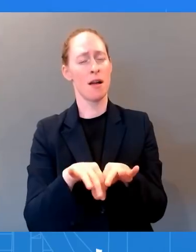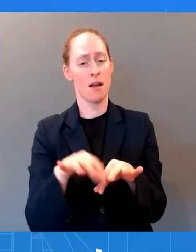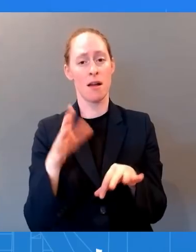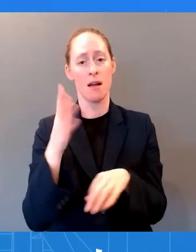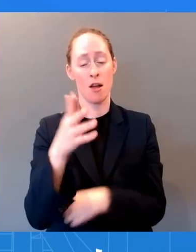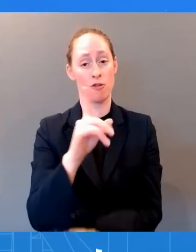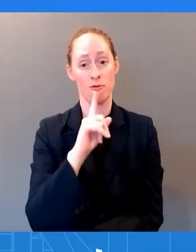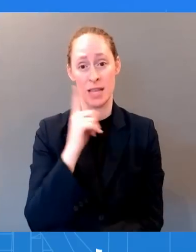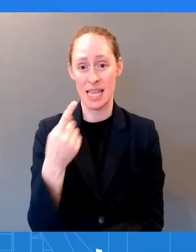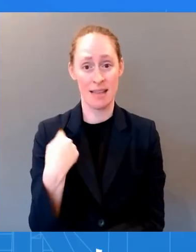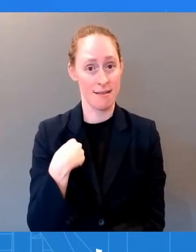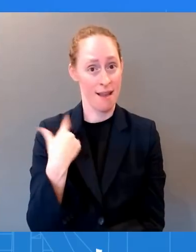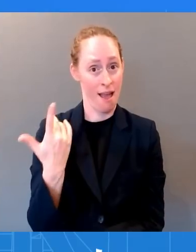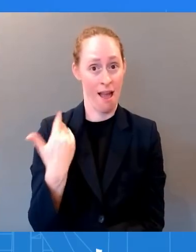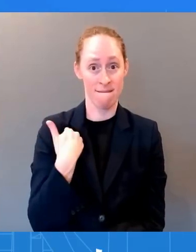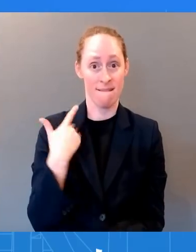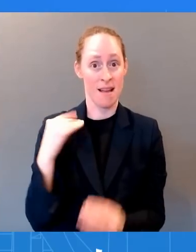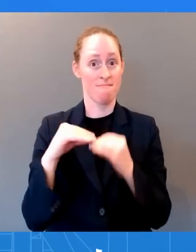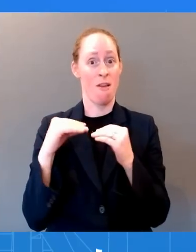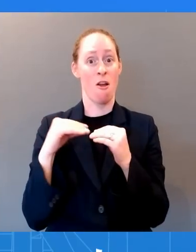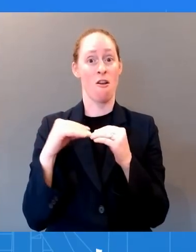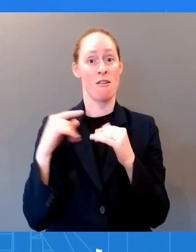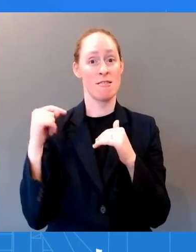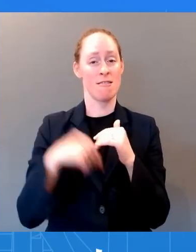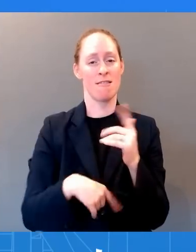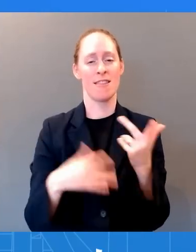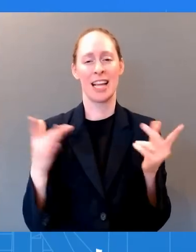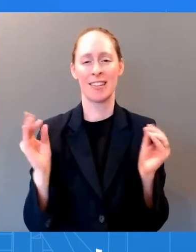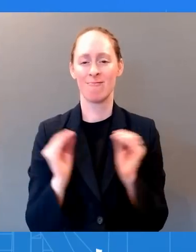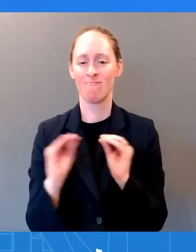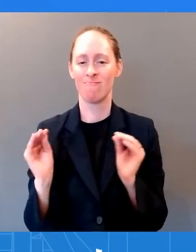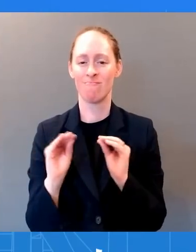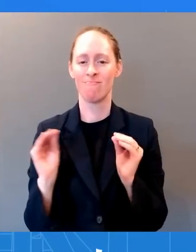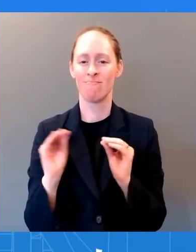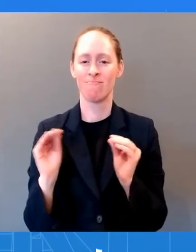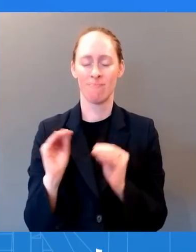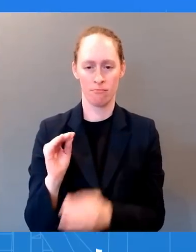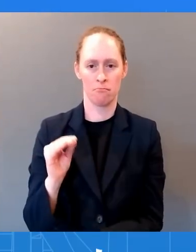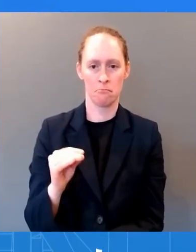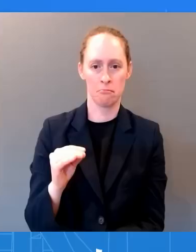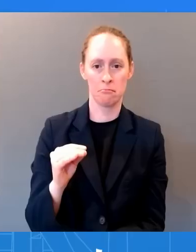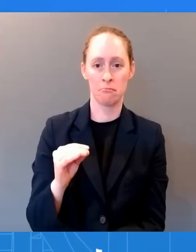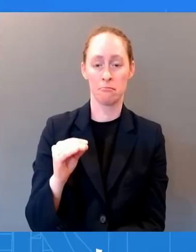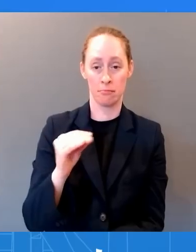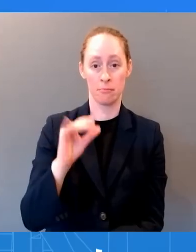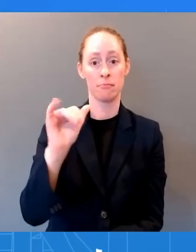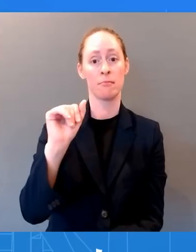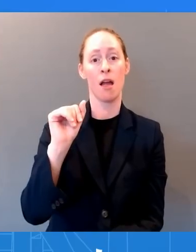As I mentioned in April during the Second Chance Month, President Biden announced 75 sentence commutations and 3 pardons,